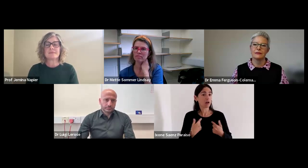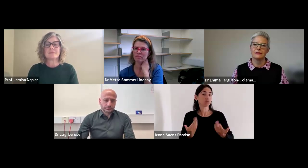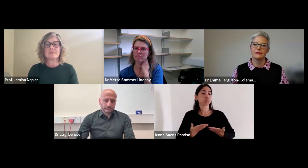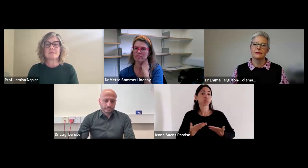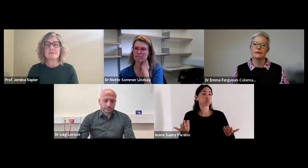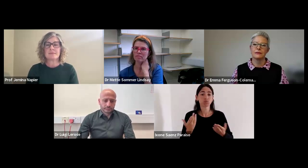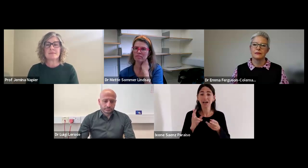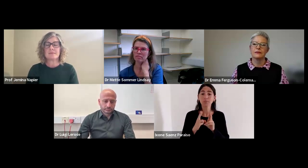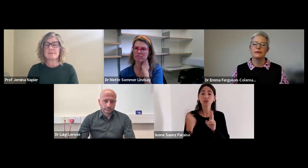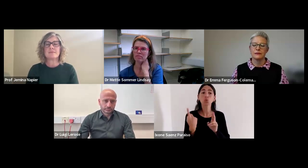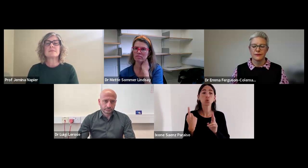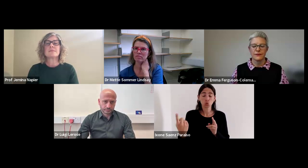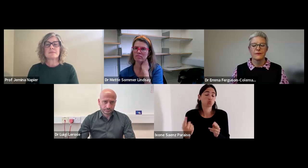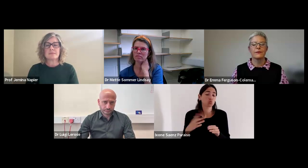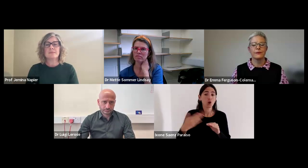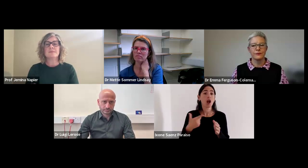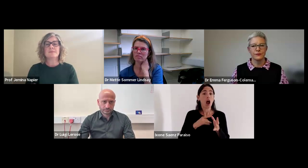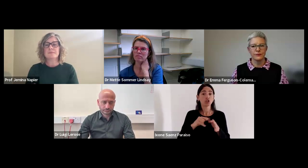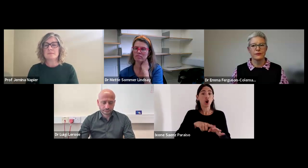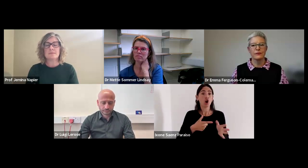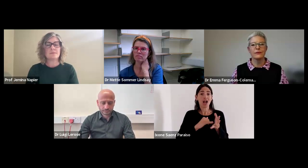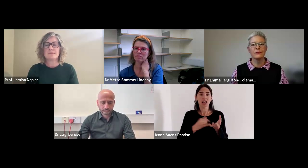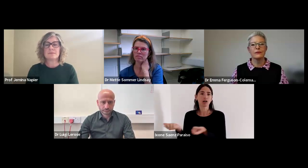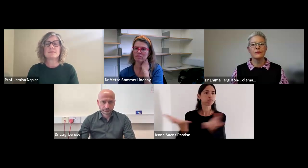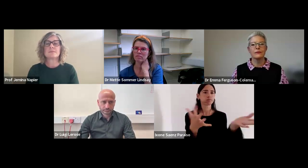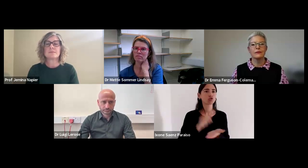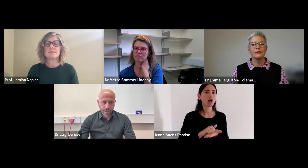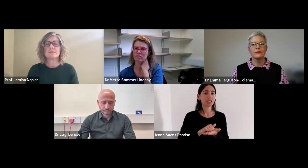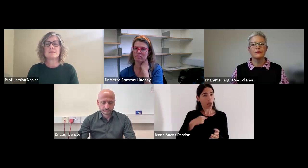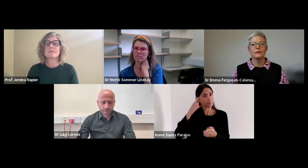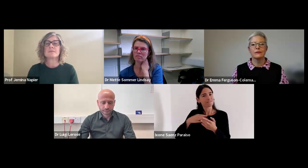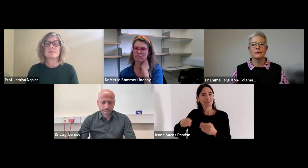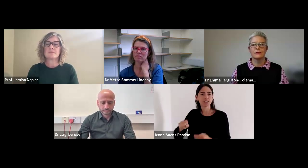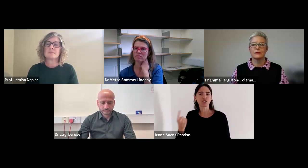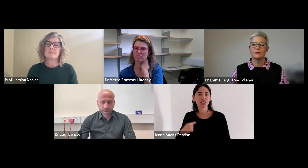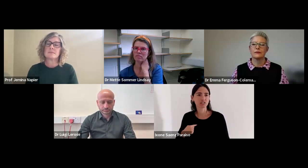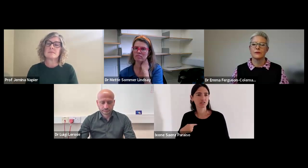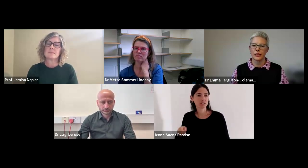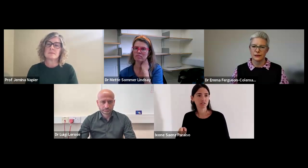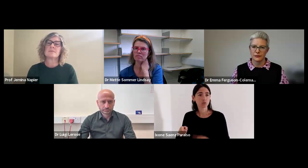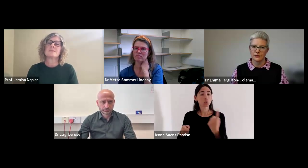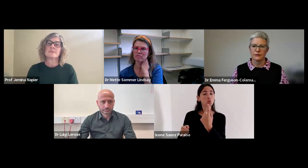woman do I want somebody that reflects me I'm not so bothered about that. I'm more concerned about